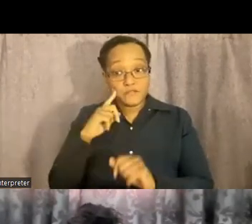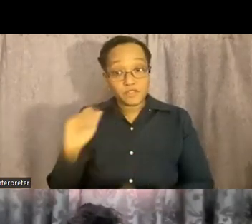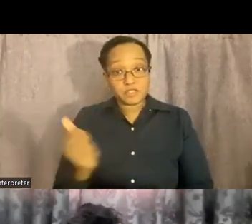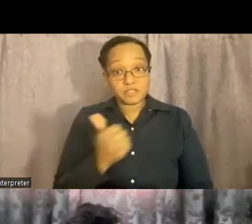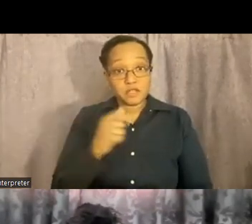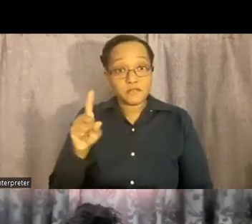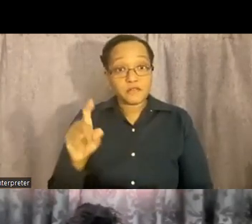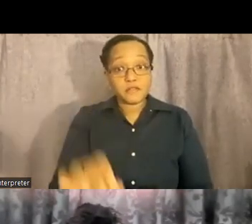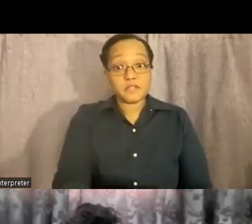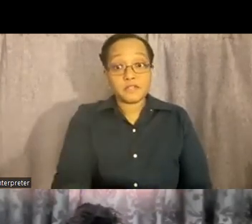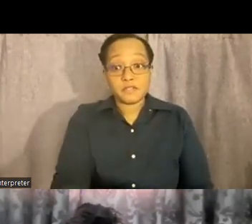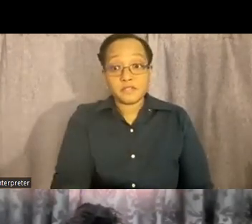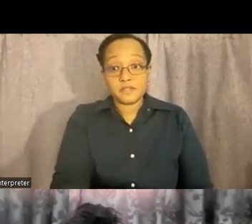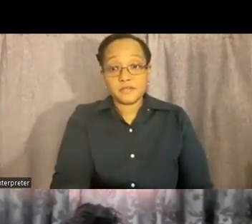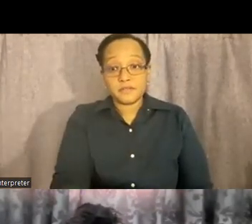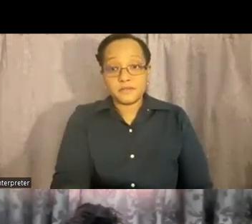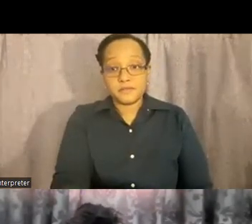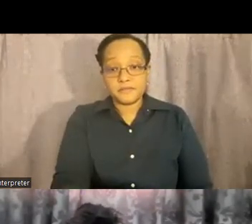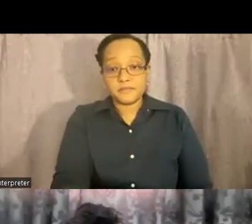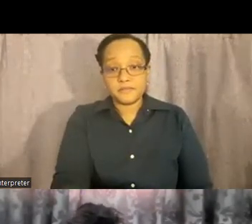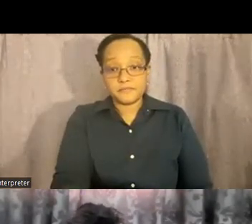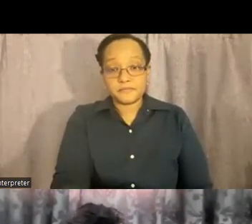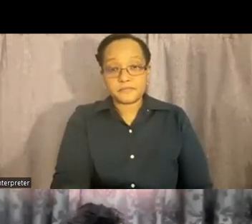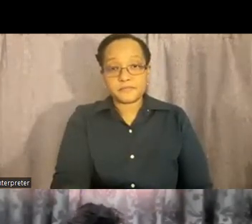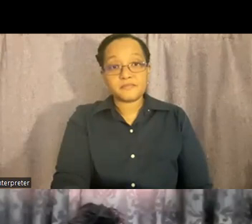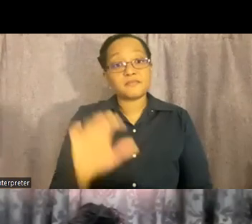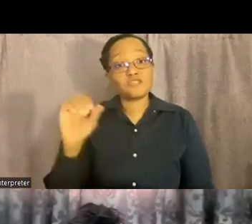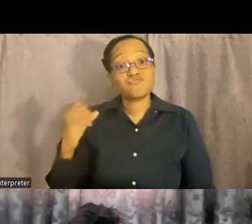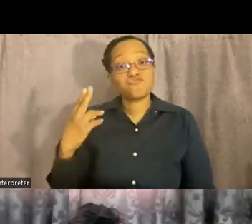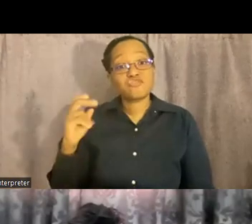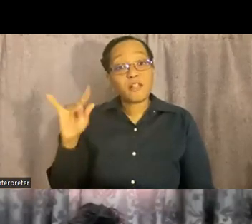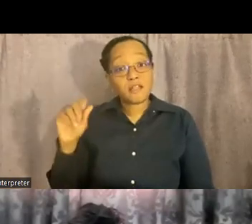Sheila, did you set up interpretation on your screen?